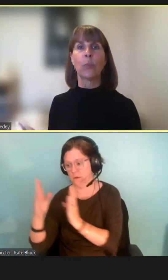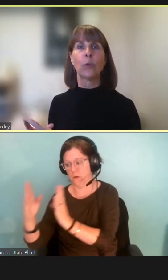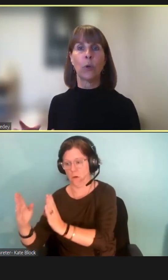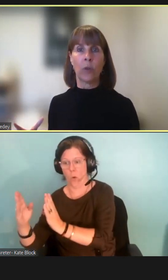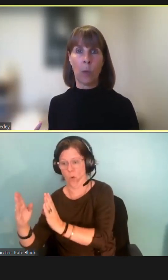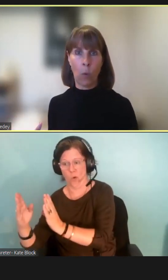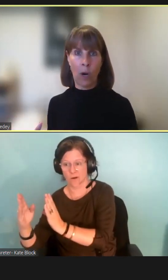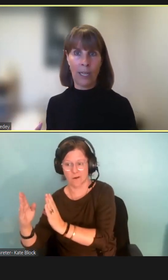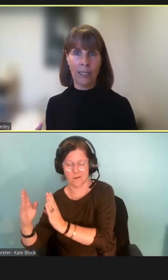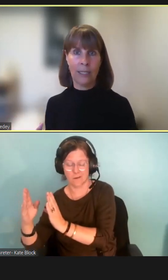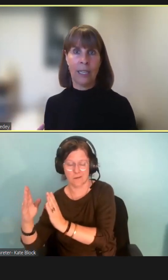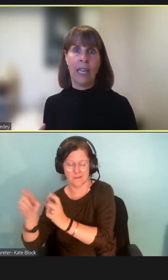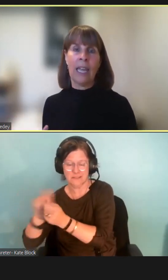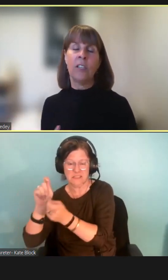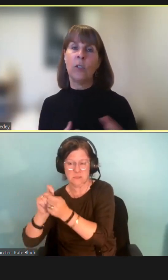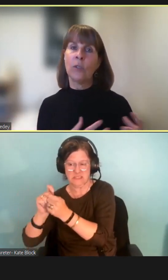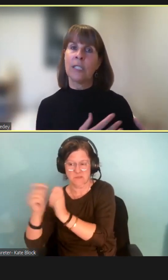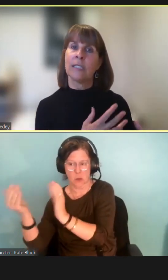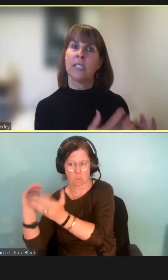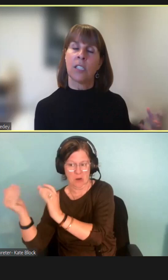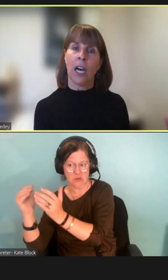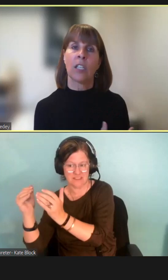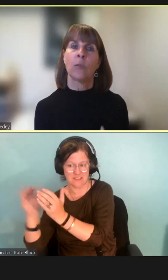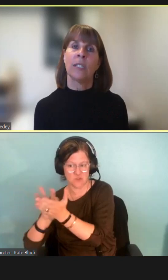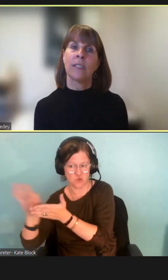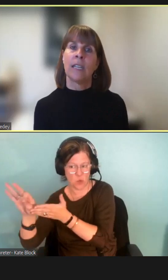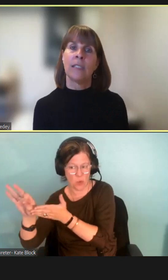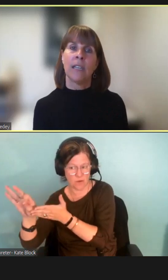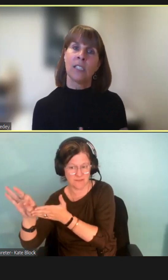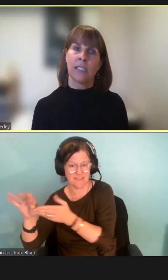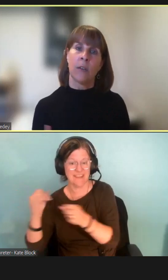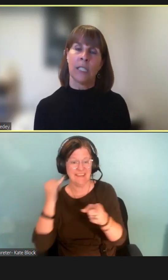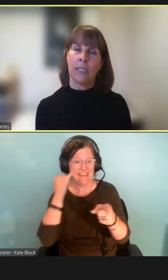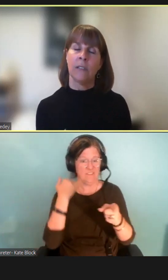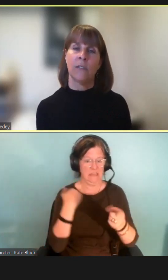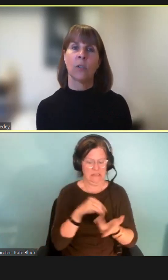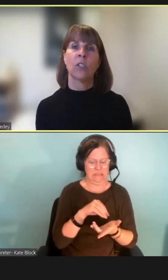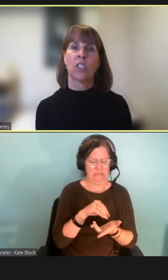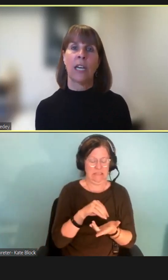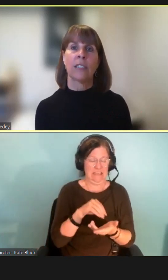program wide and using it to document not just how an individual child ising